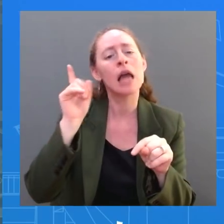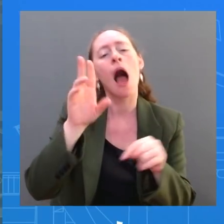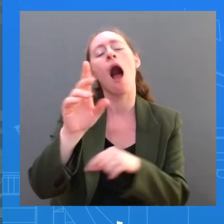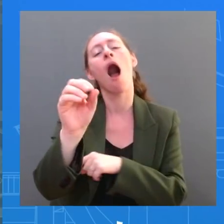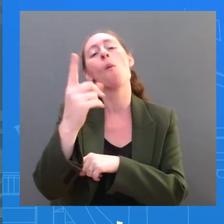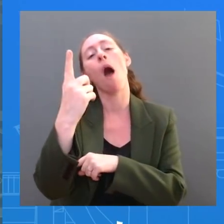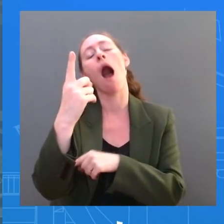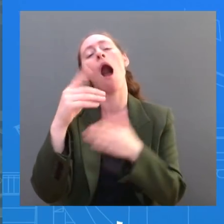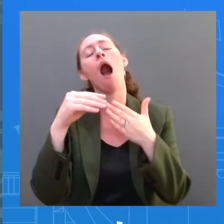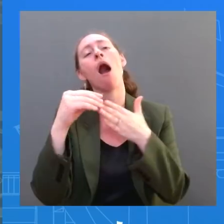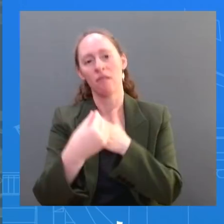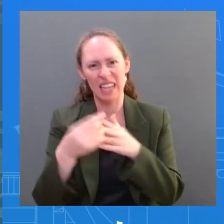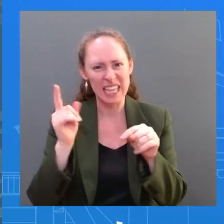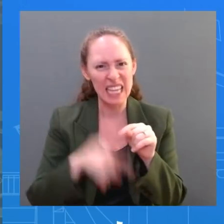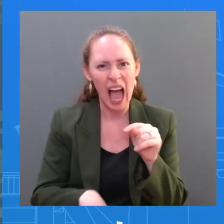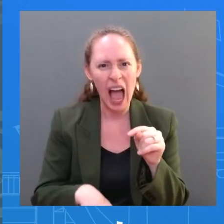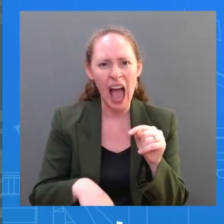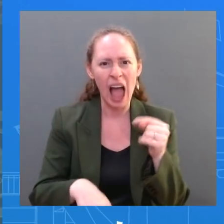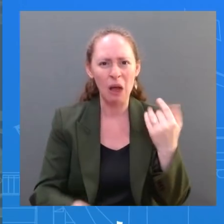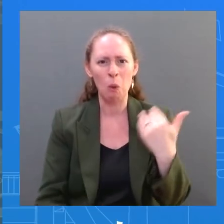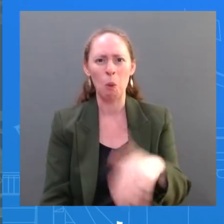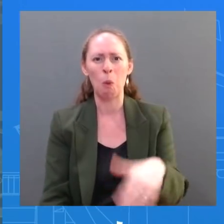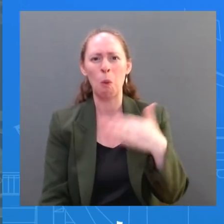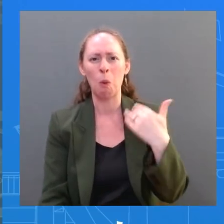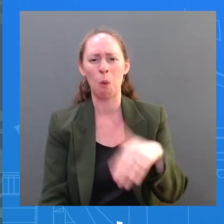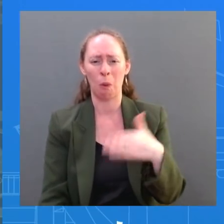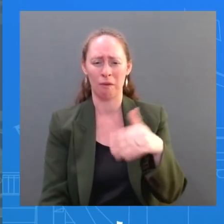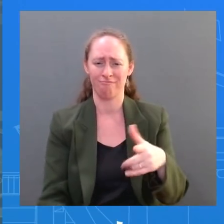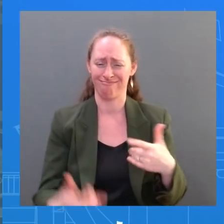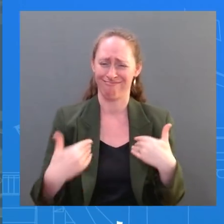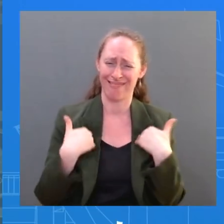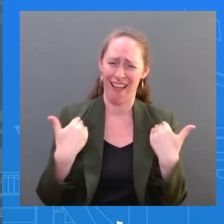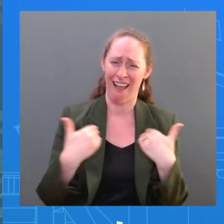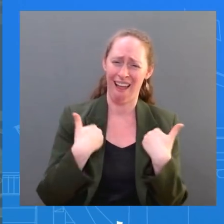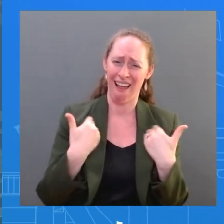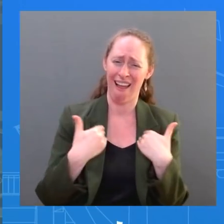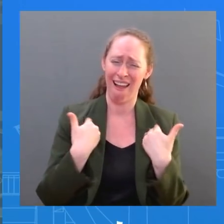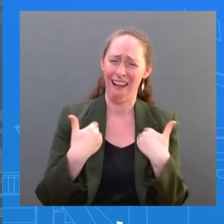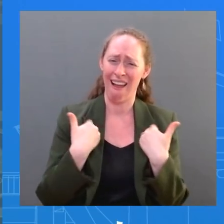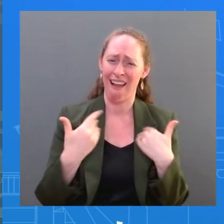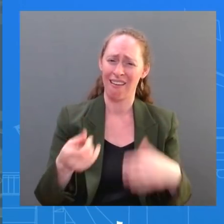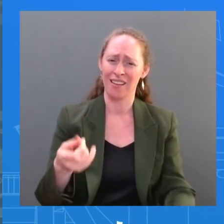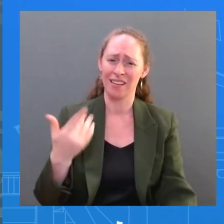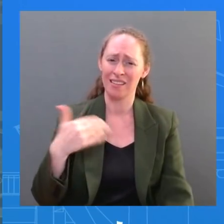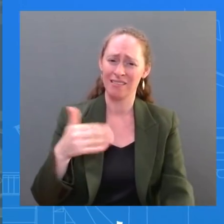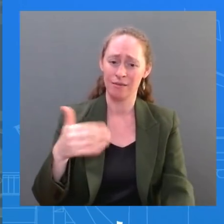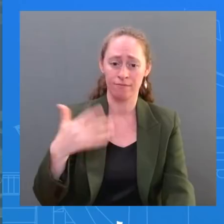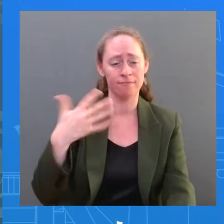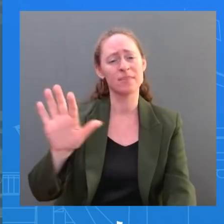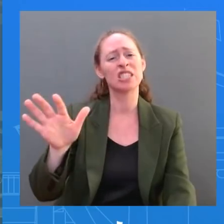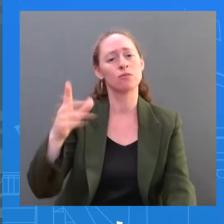who has to carry out the child of a rapist, that is unacceptable.